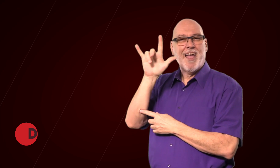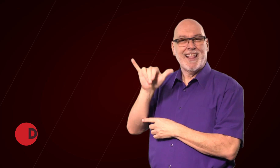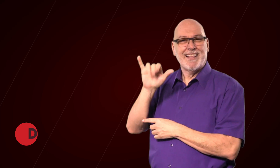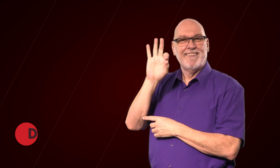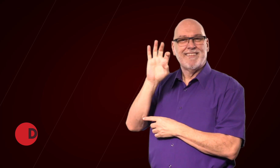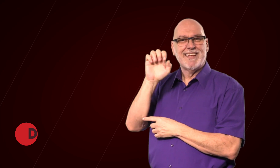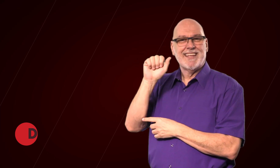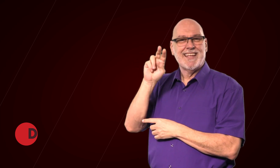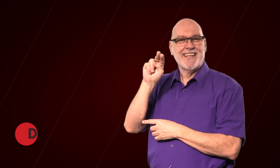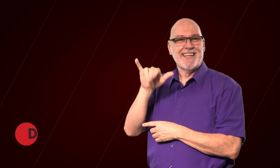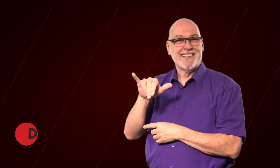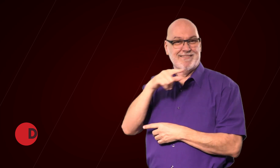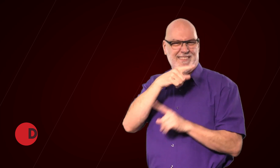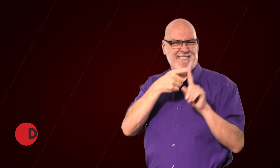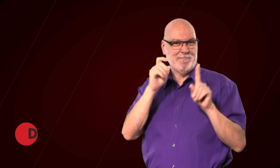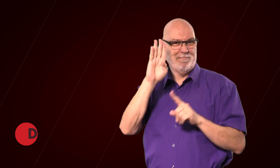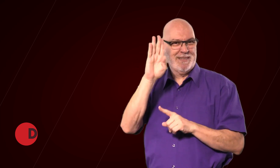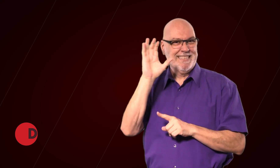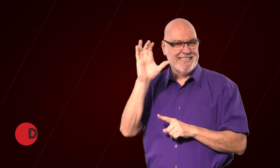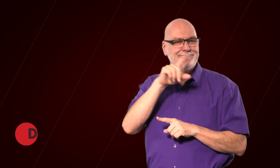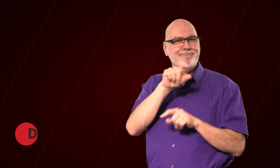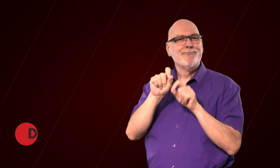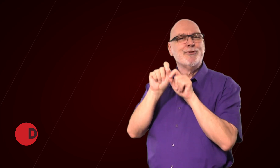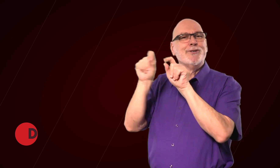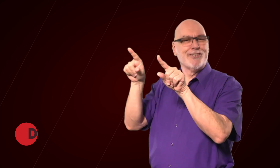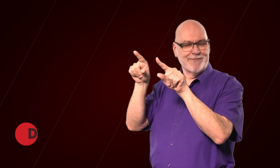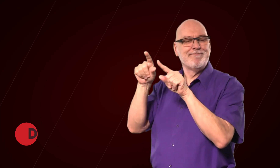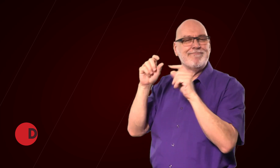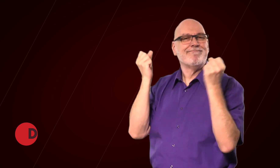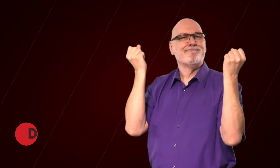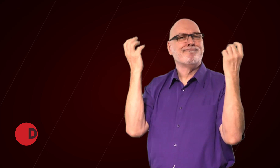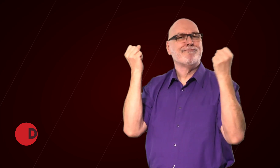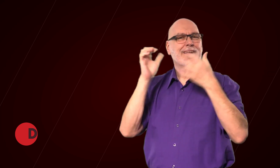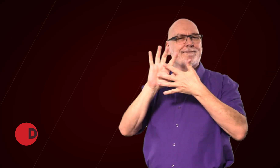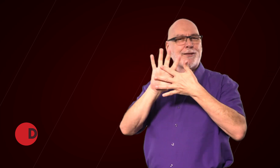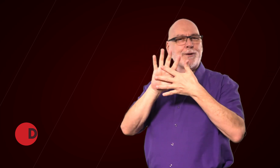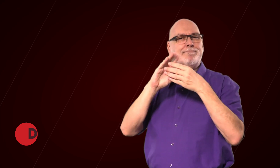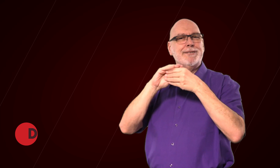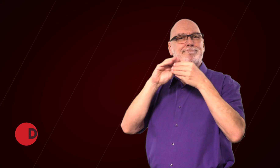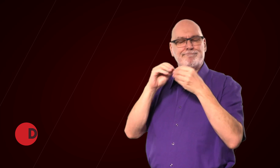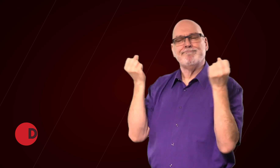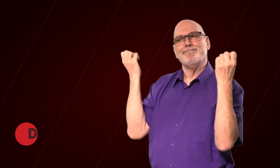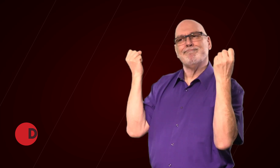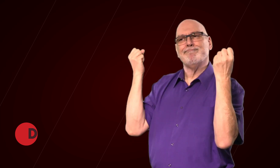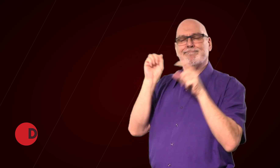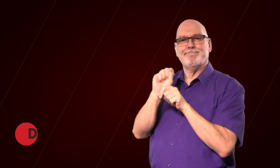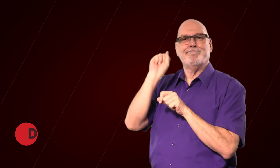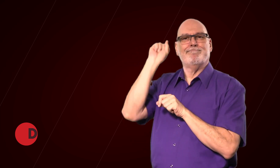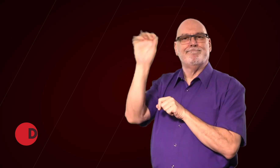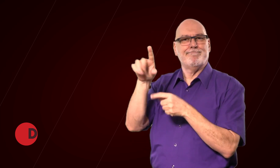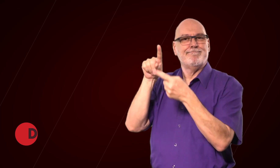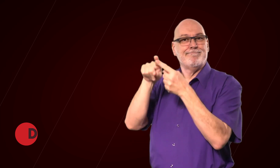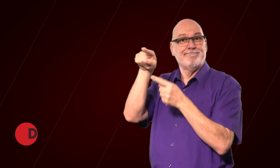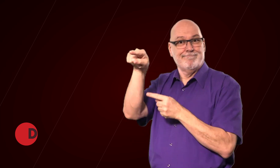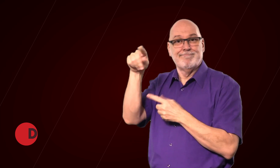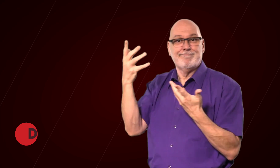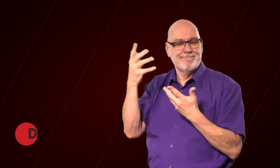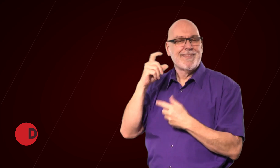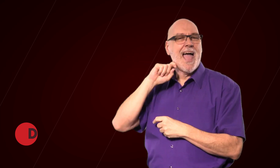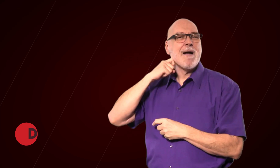Molly Feanny from B.C. tweeted a signed video message